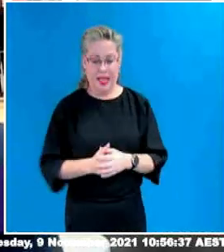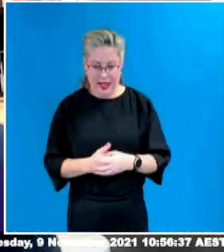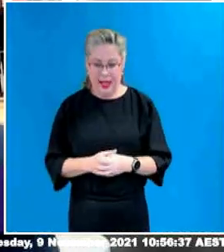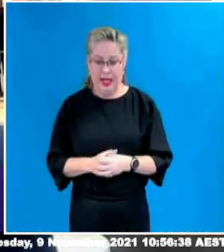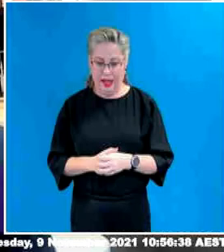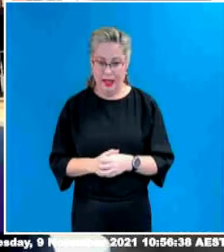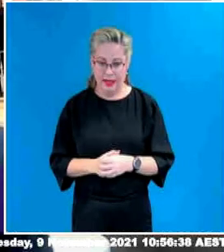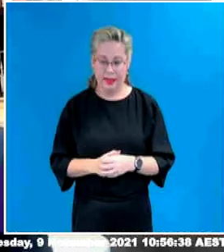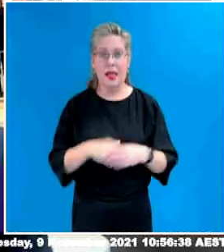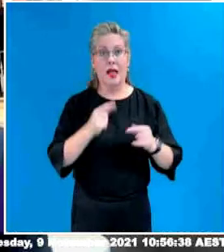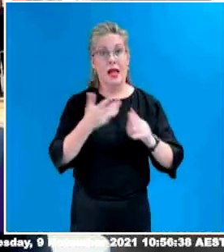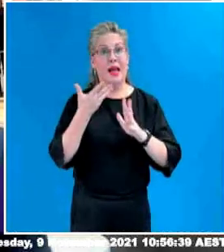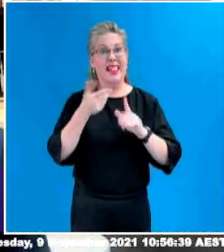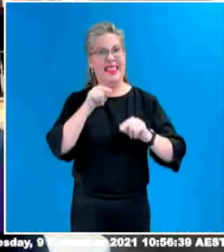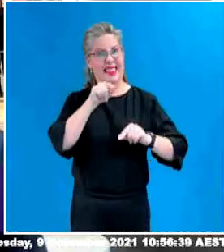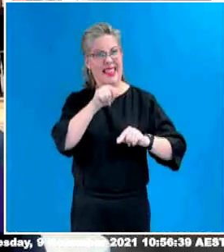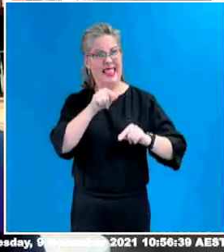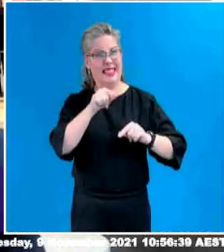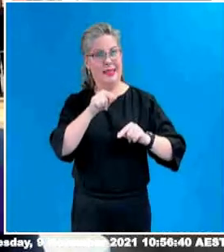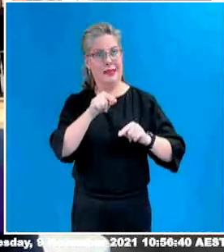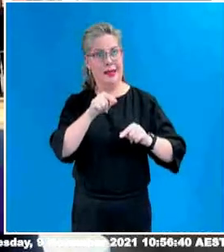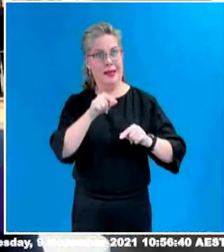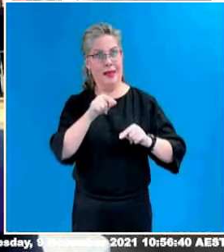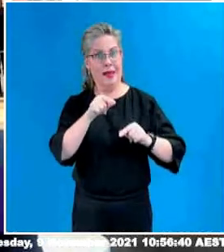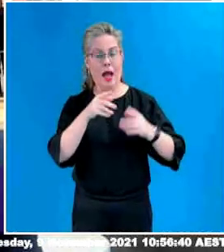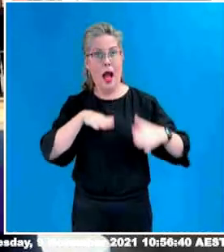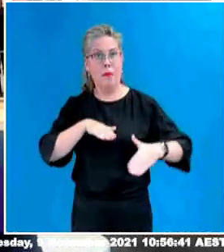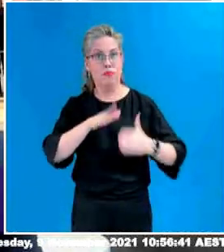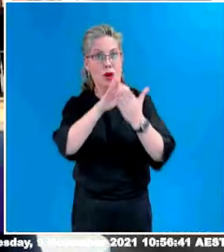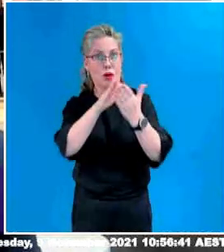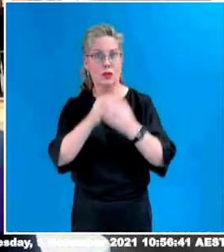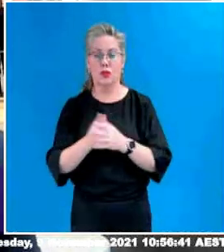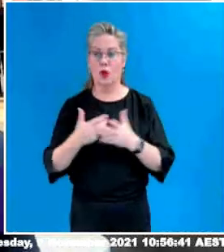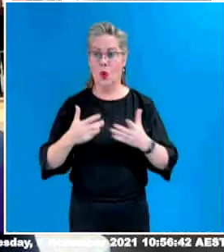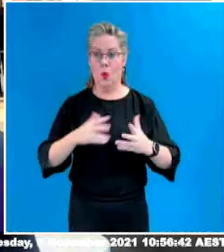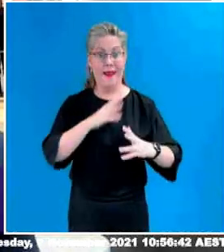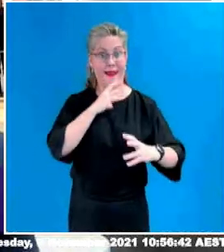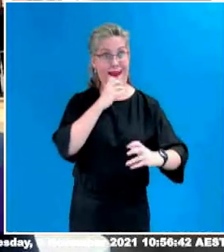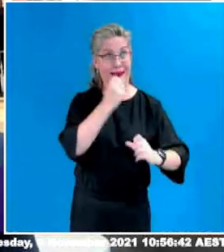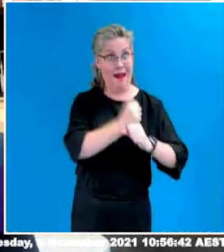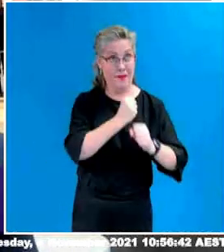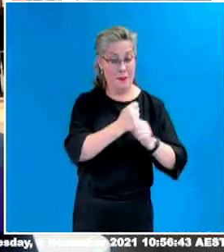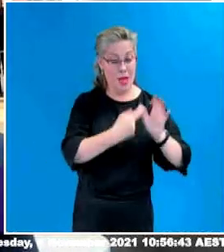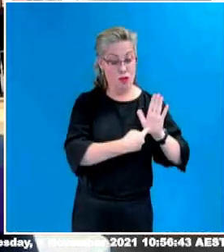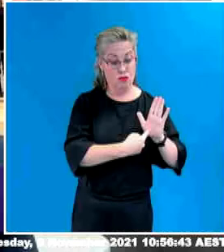employer representatives and employee representatives all have a say and,